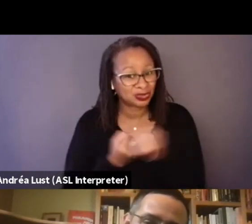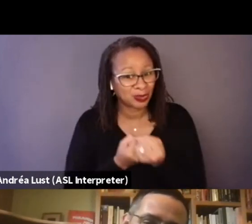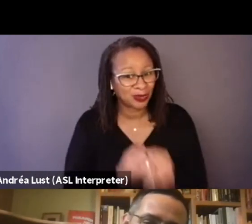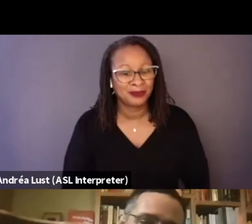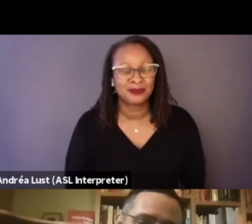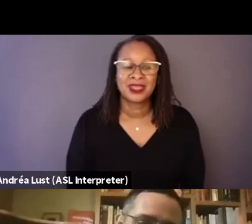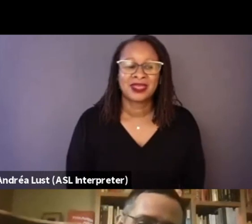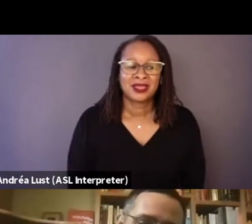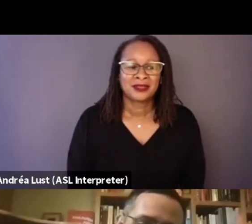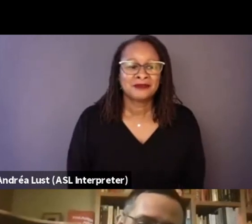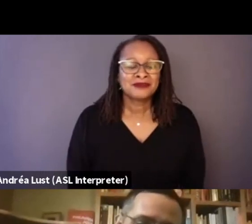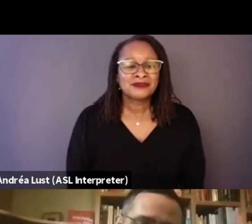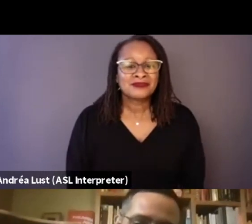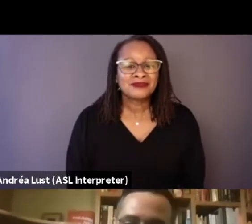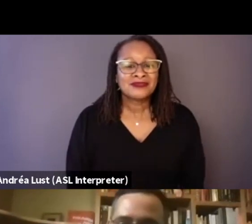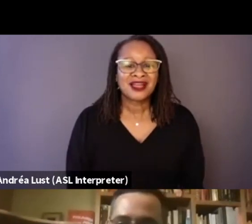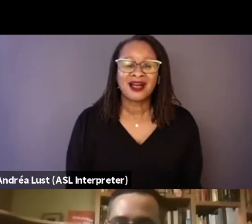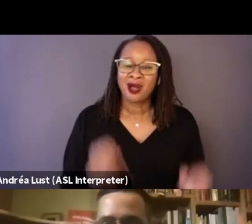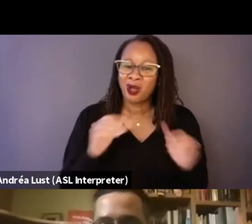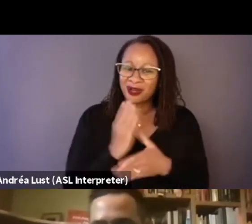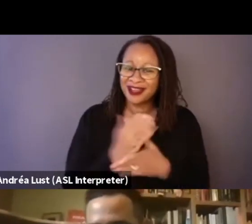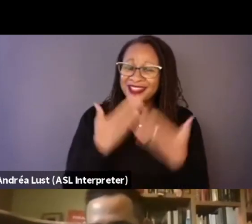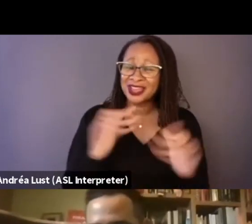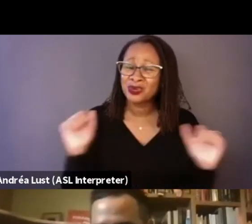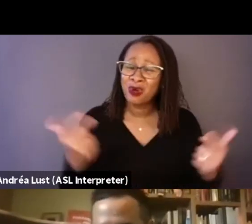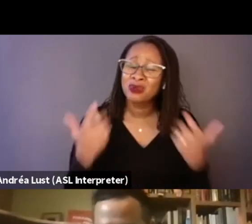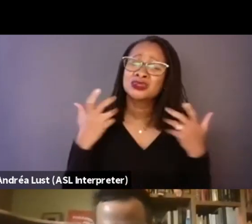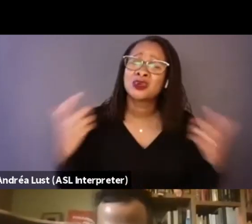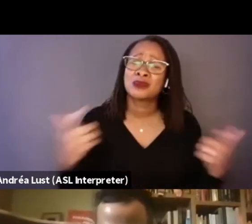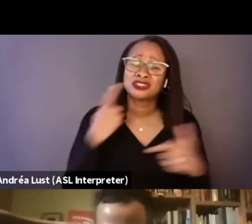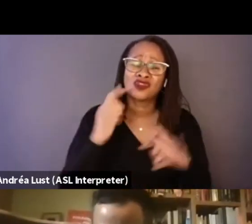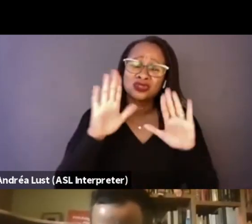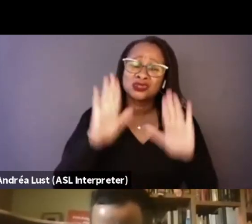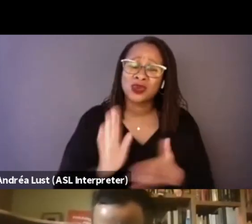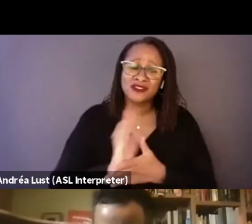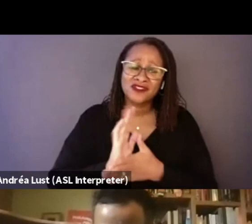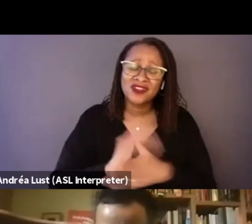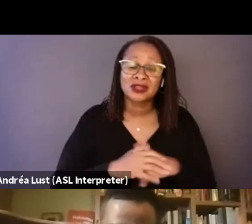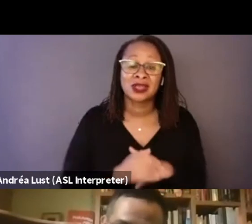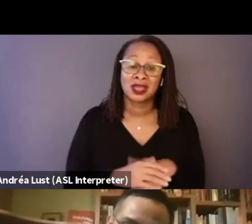All right. Well, thank you all so much for these wonderful films and they are going to stick with me